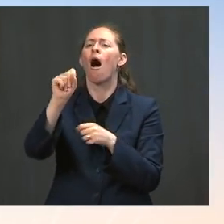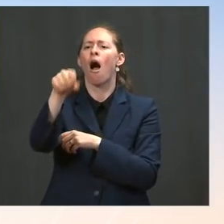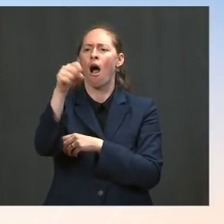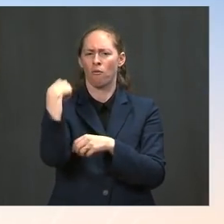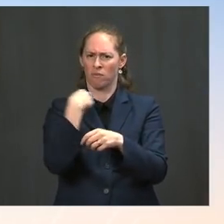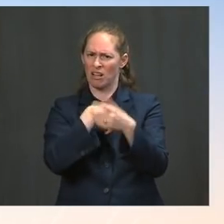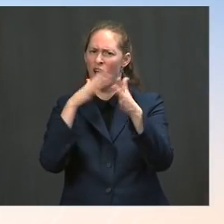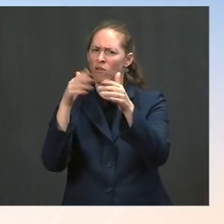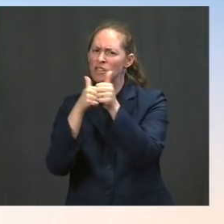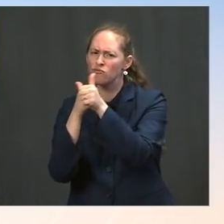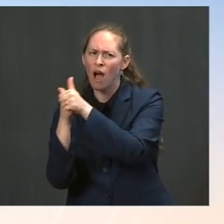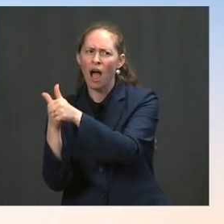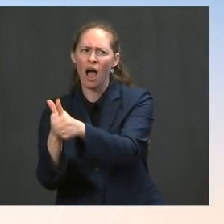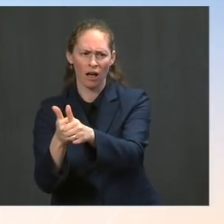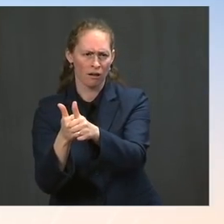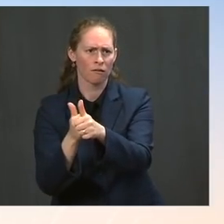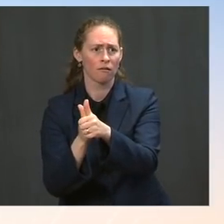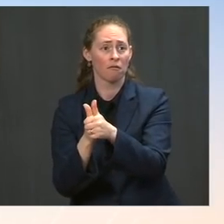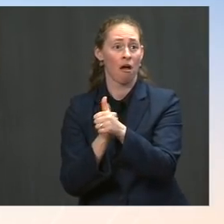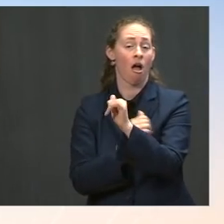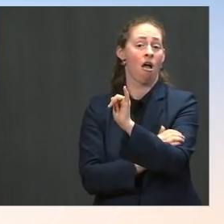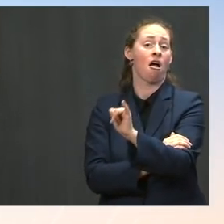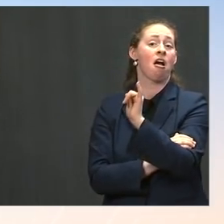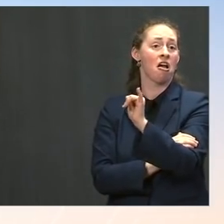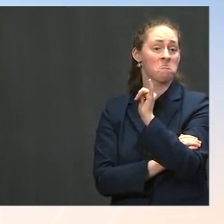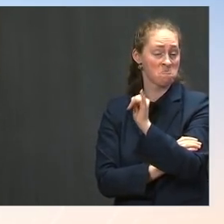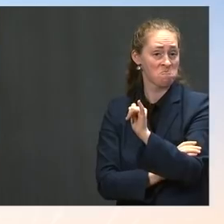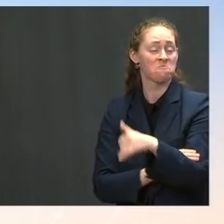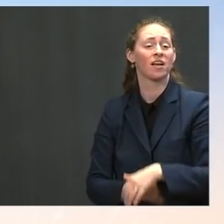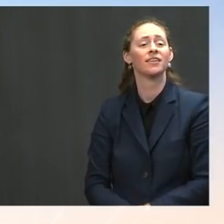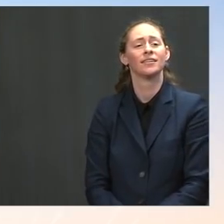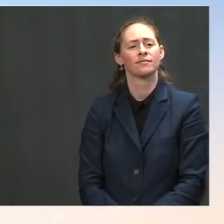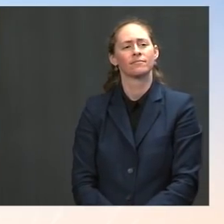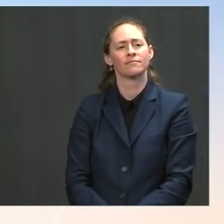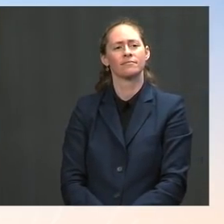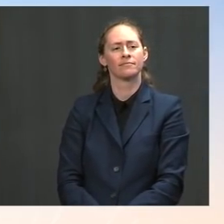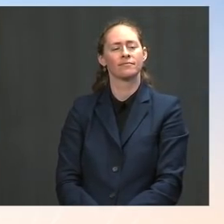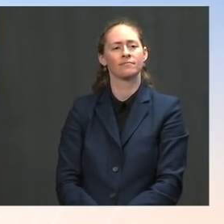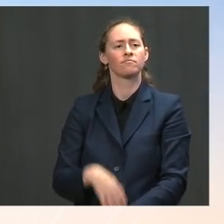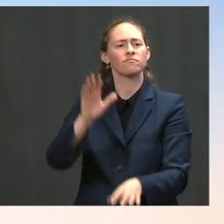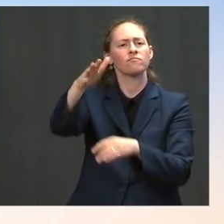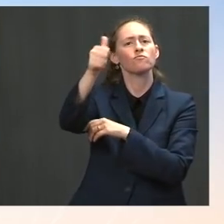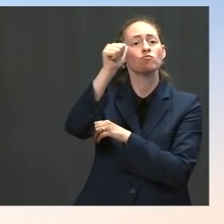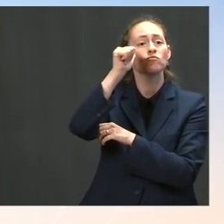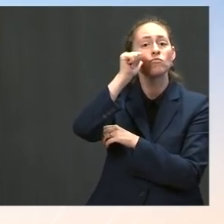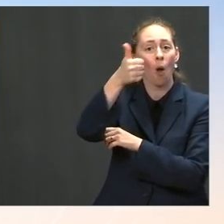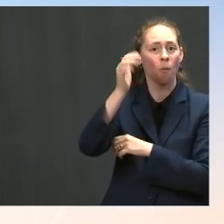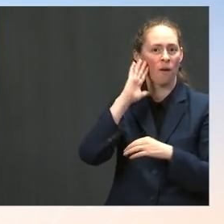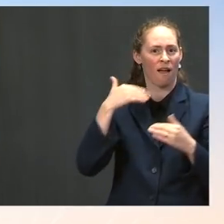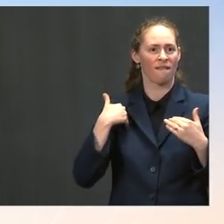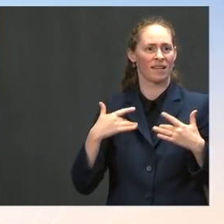You have an eviction deadline coming, and there's an event tomorrow on that here at the White House. I'm curious if you can give a preview